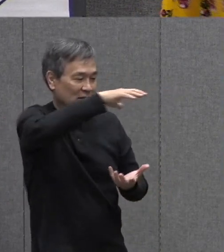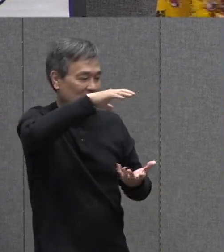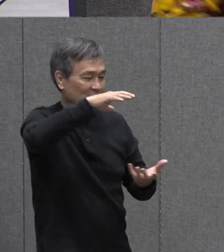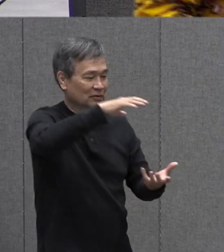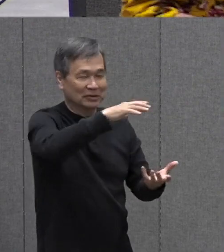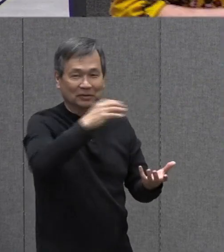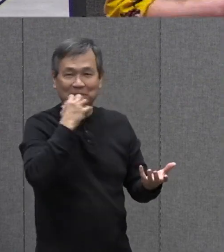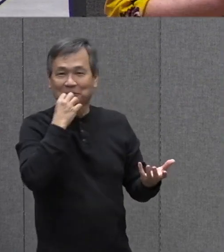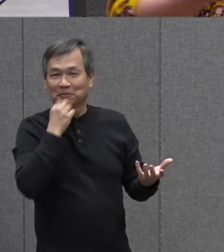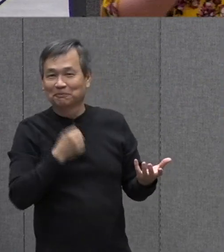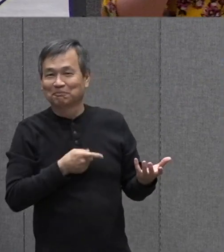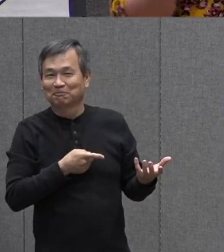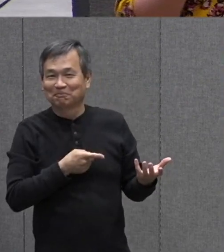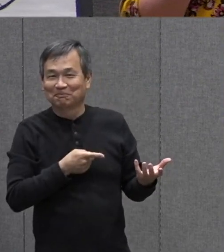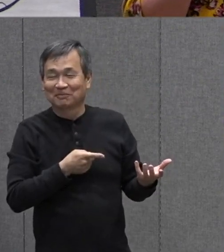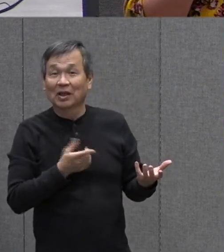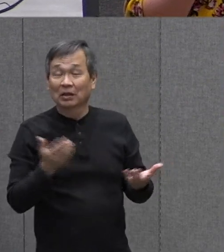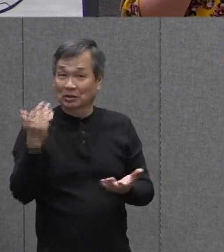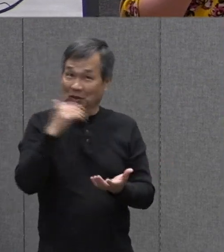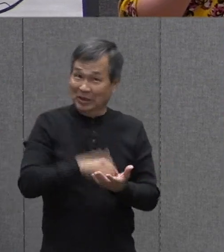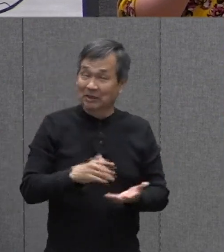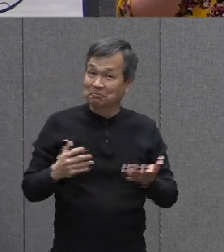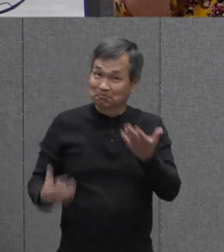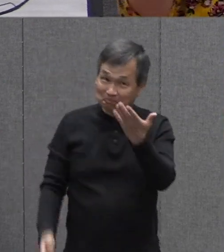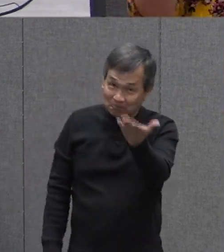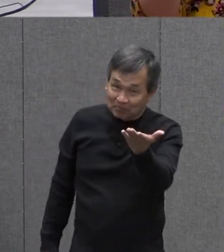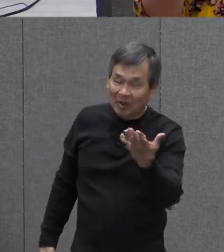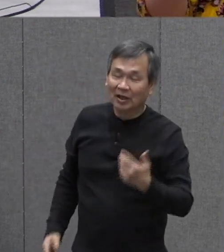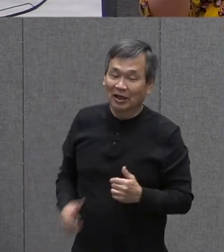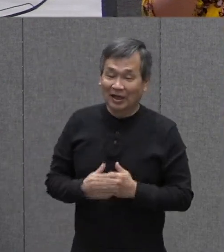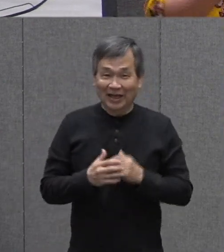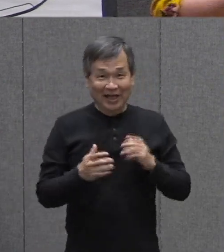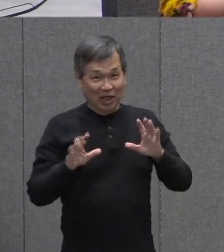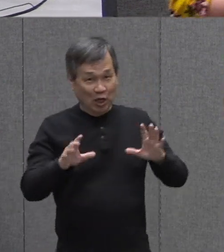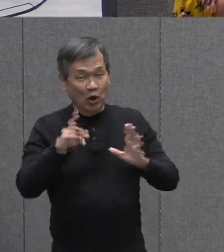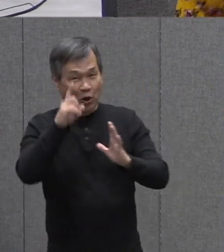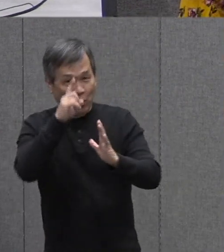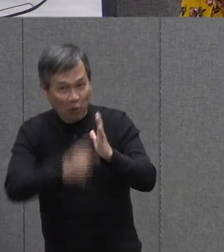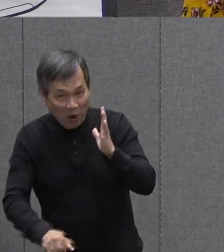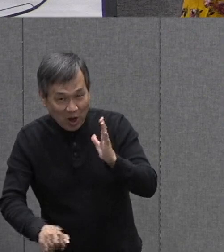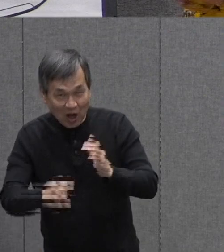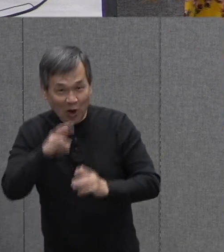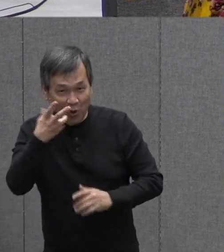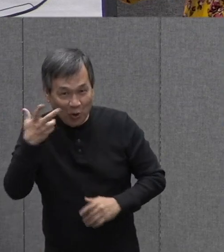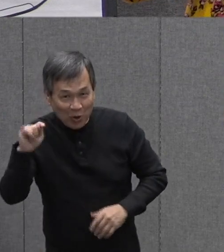All right friends, we're gonna read it again, but this time we're looking for what is special? And this time we're going to underline,